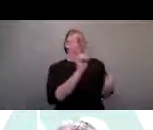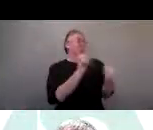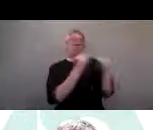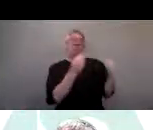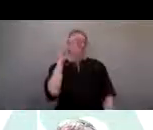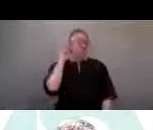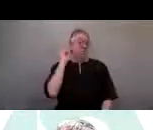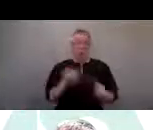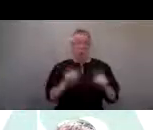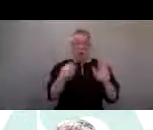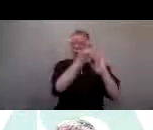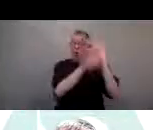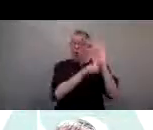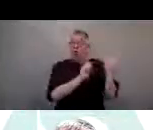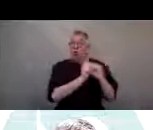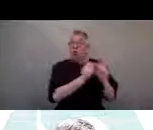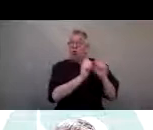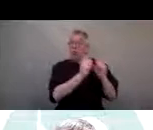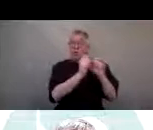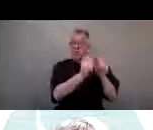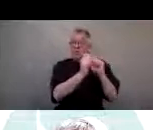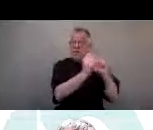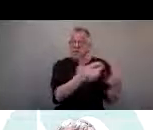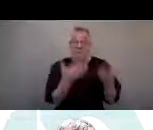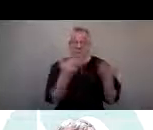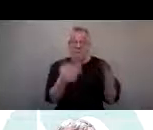Your primary care physician and even your ENT